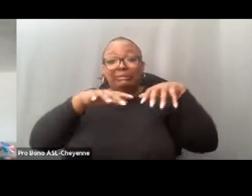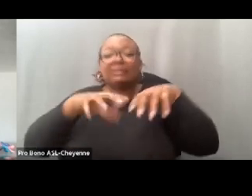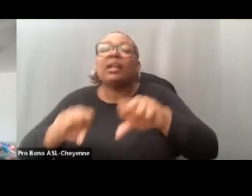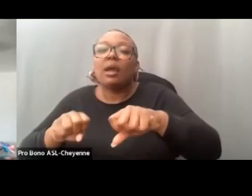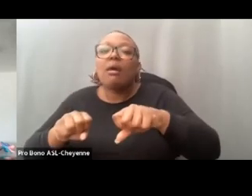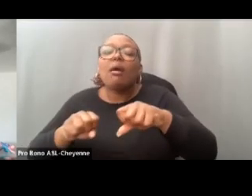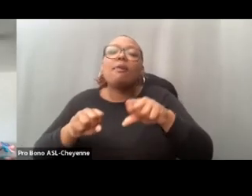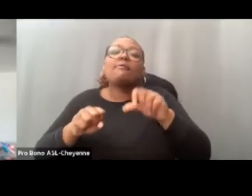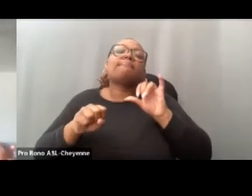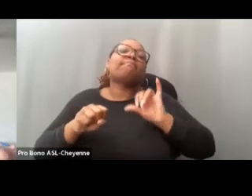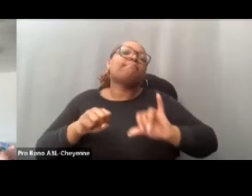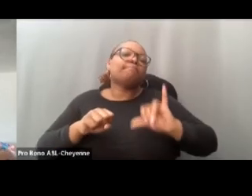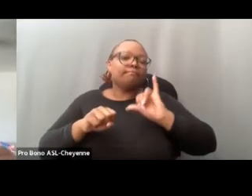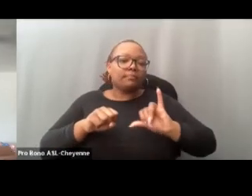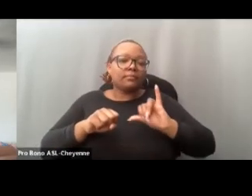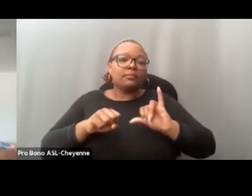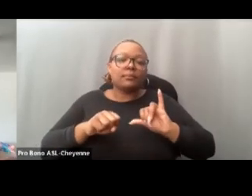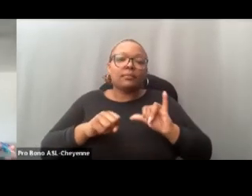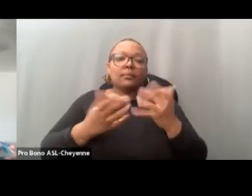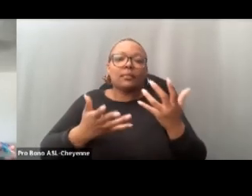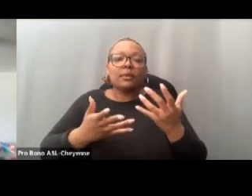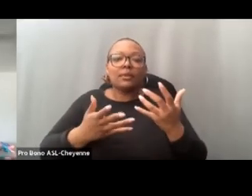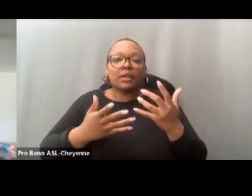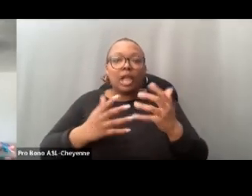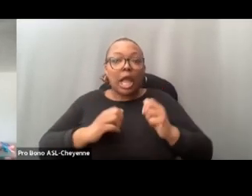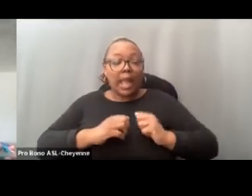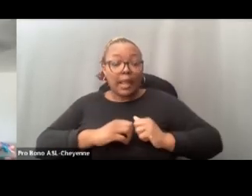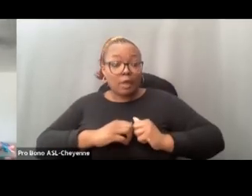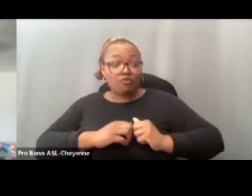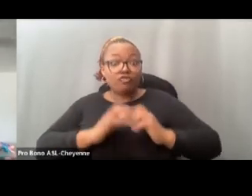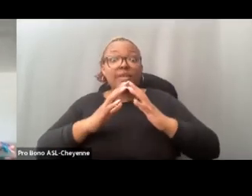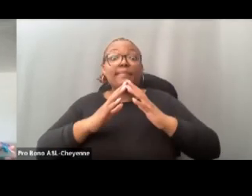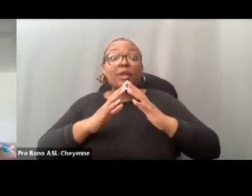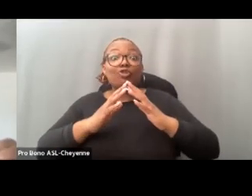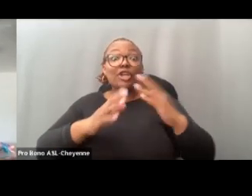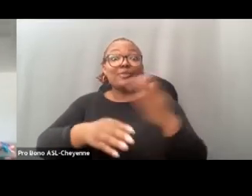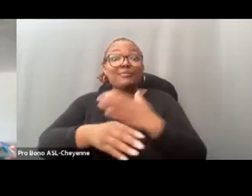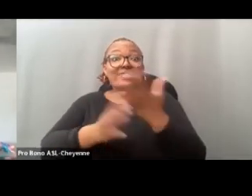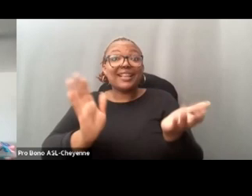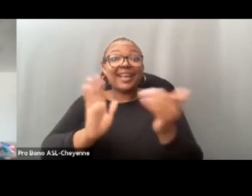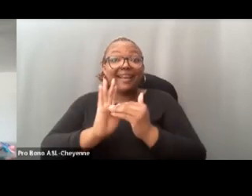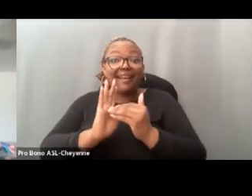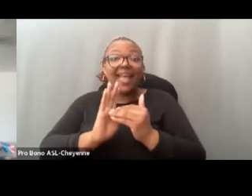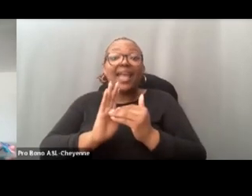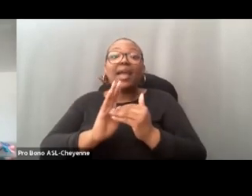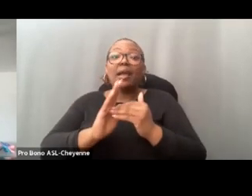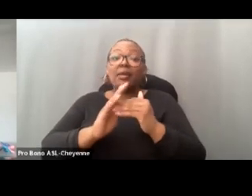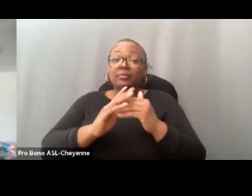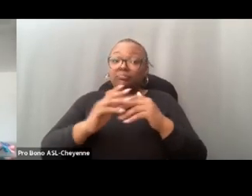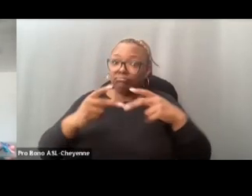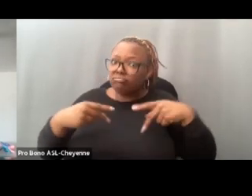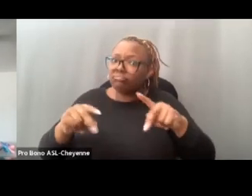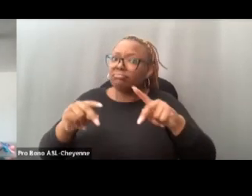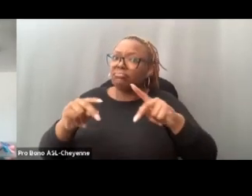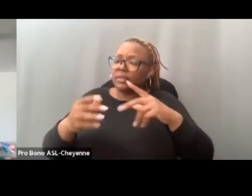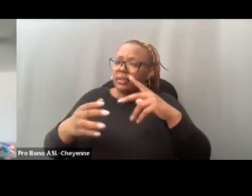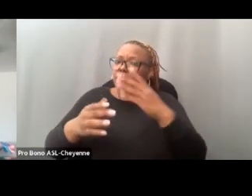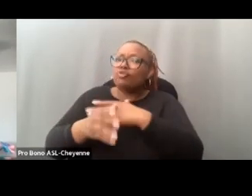then rebuilding music, enabling musicians to perform publicly,